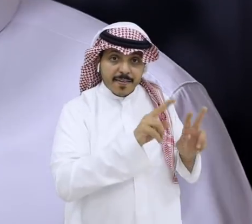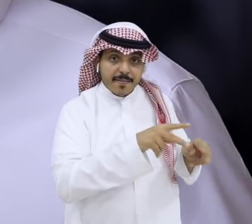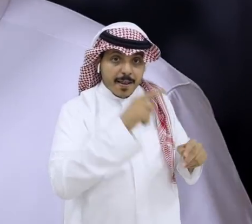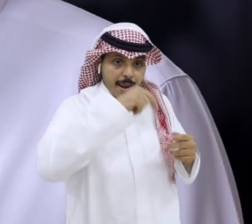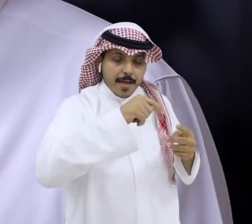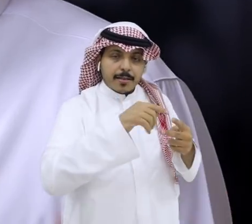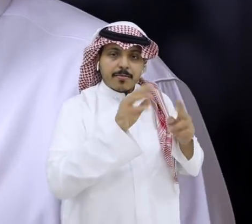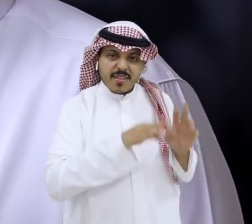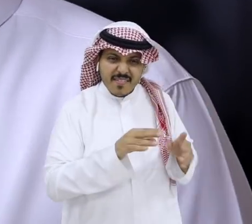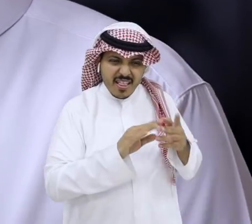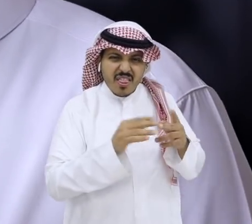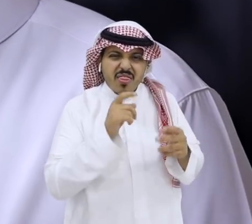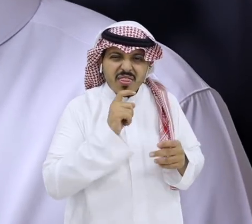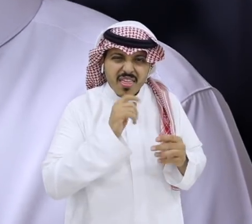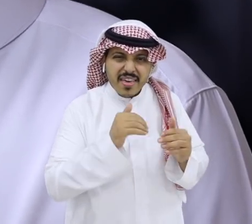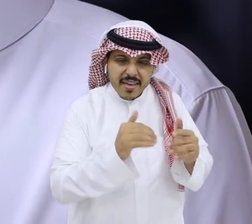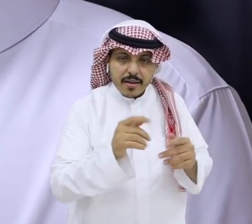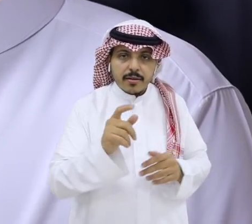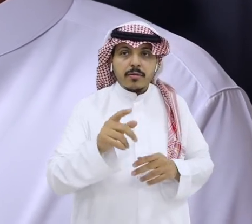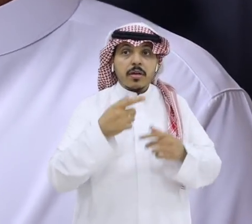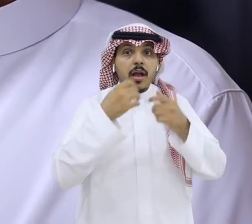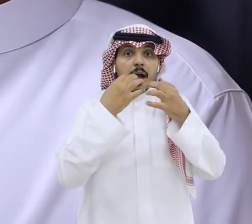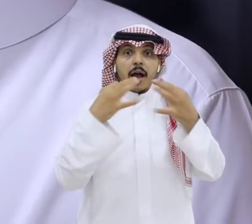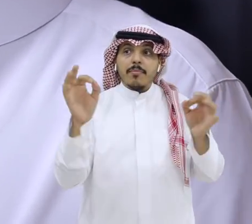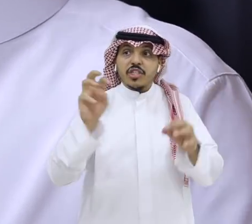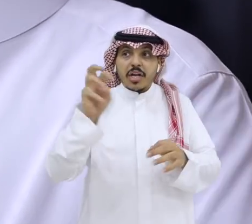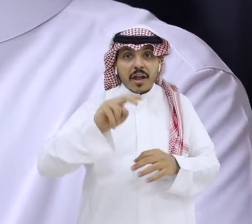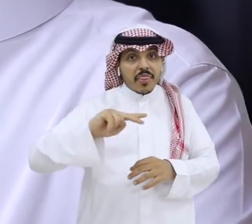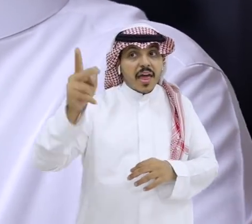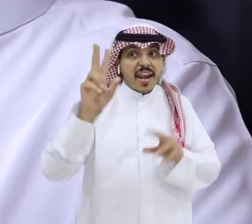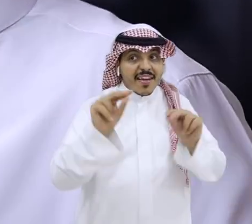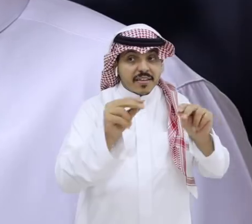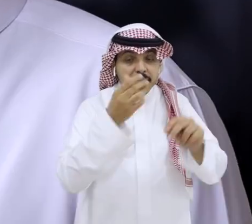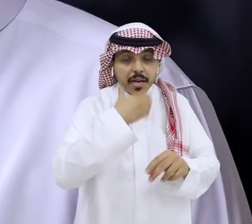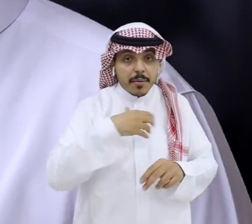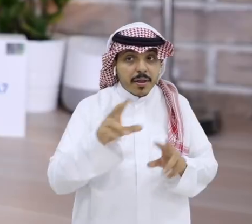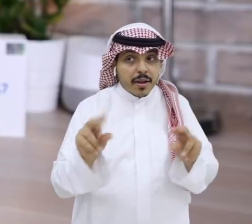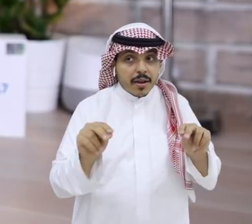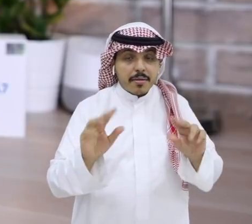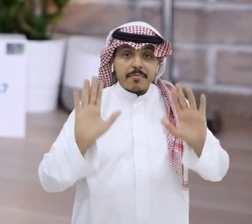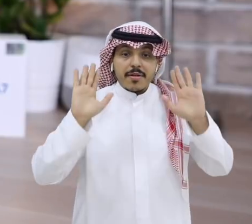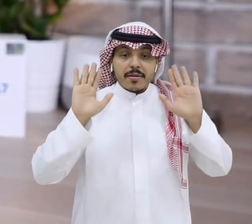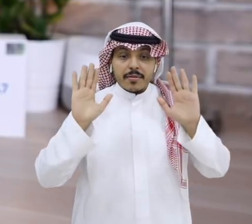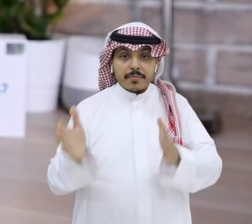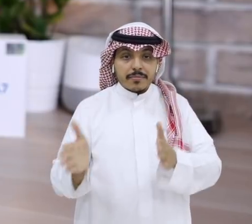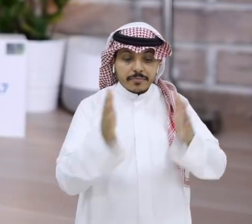Will there be other companies to follow this? It is not clear yet as other companies will do it or not.